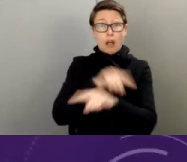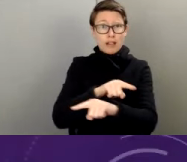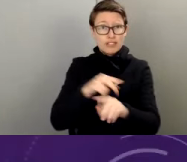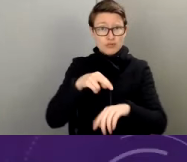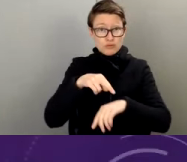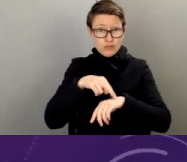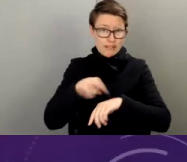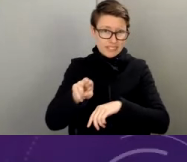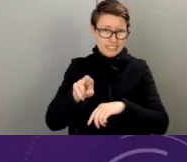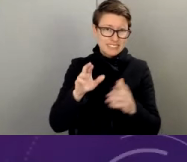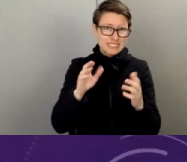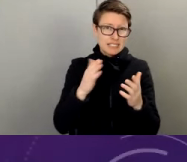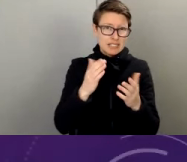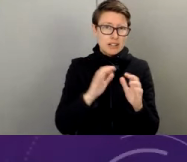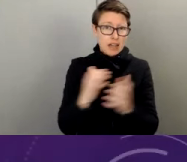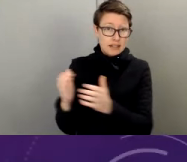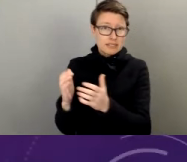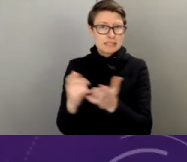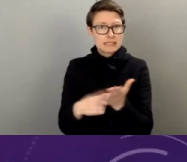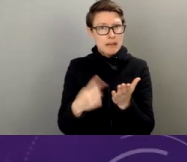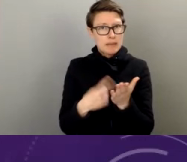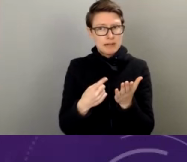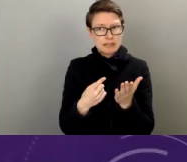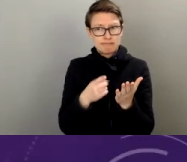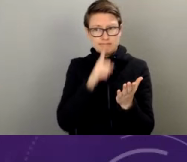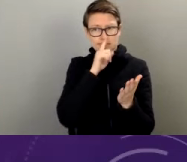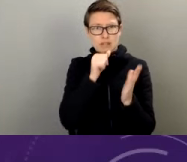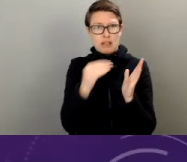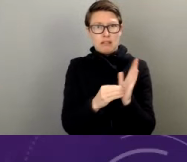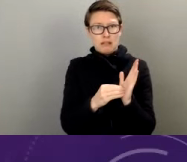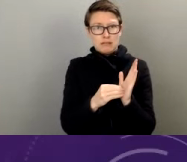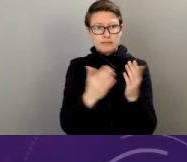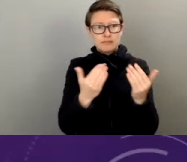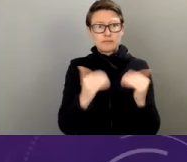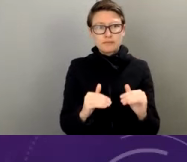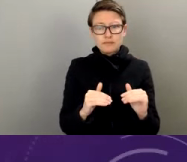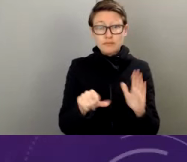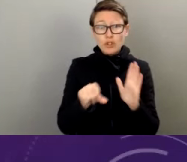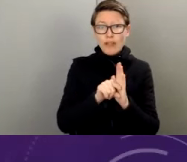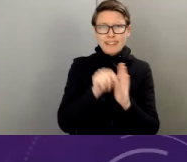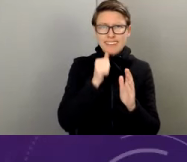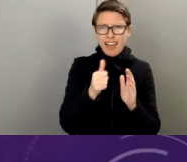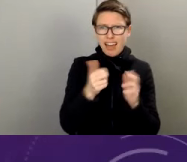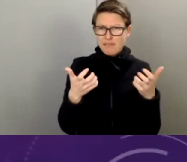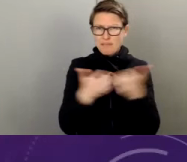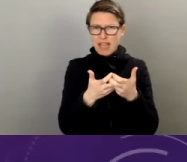Final scores slash grades do not align with the grade school. What that means is they don't match like